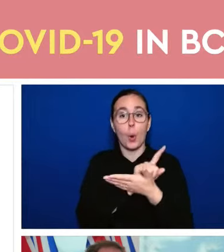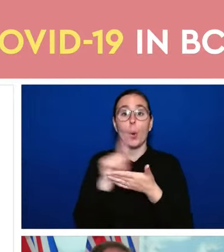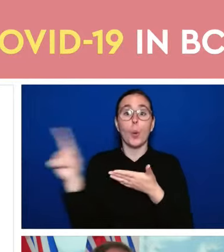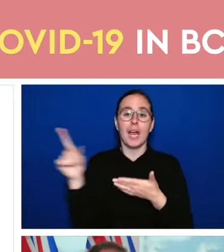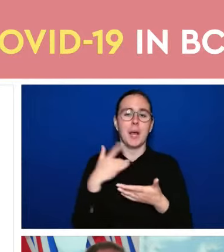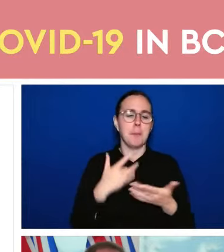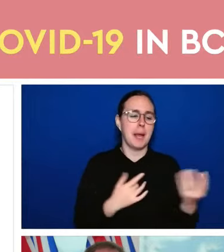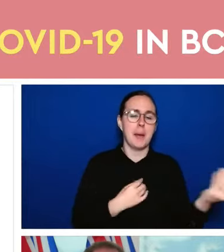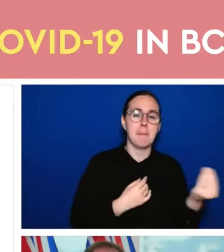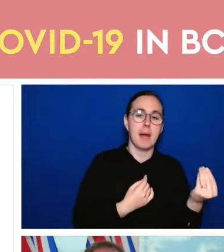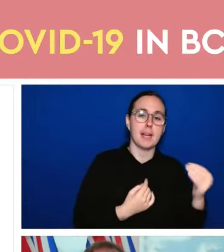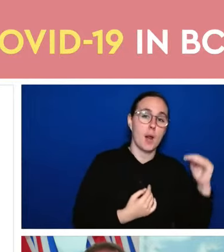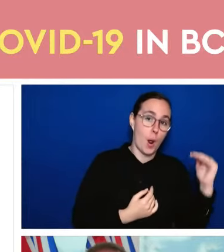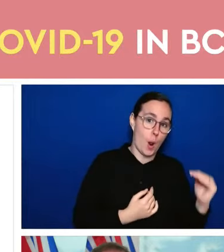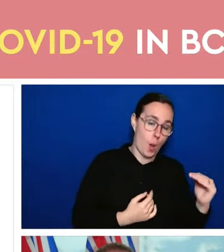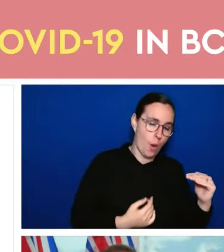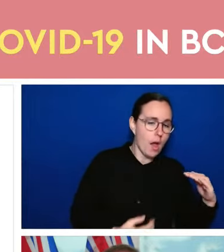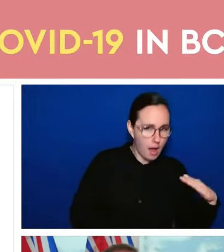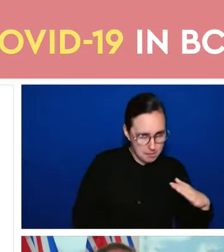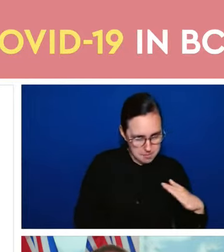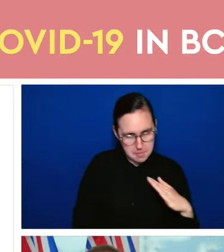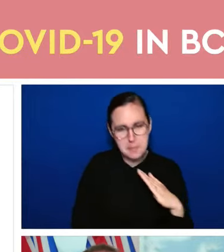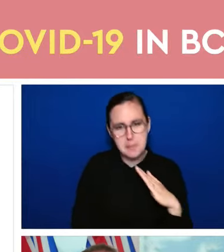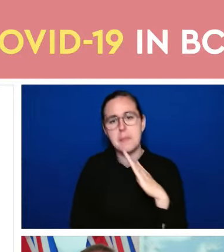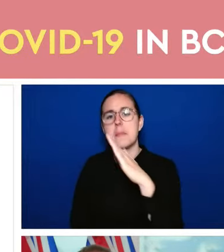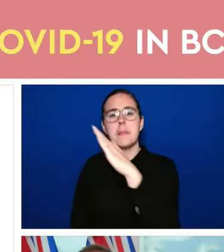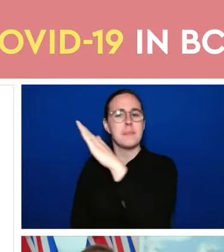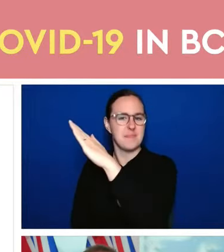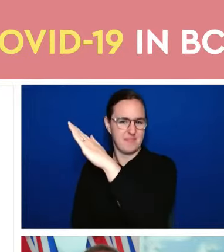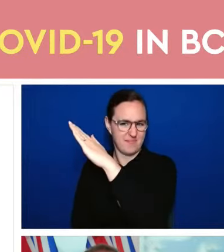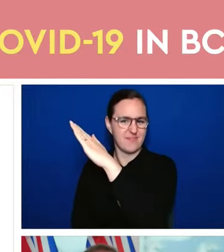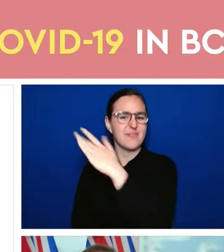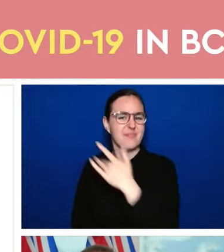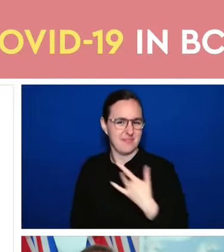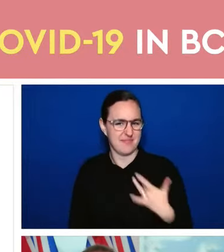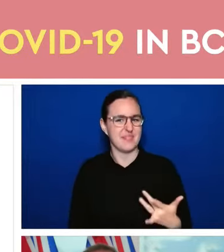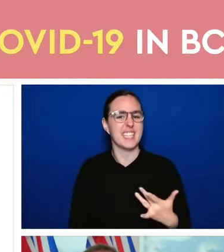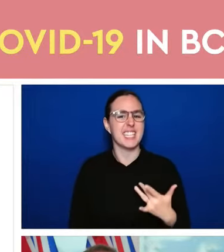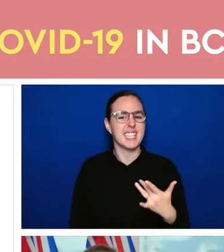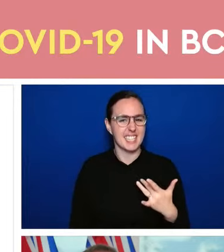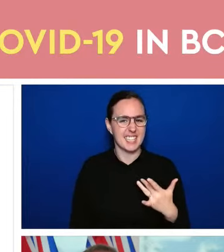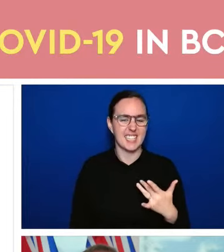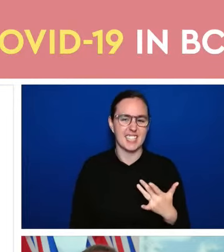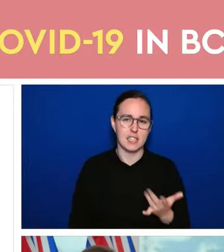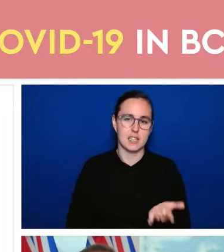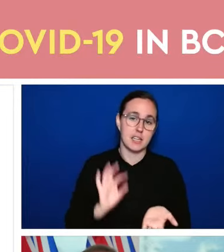week and they tend to flow between about ninety two hundred about ninety four hundred and